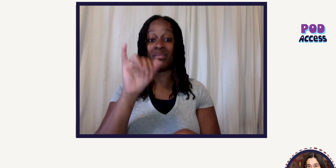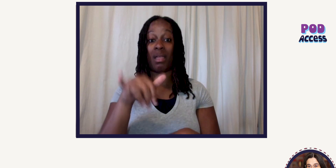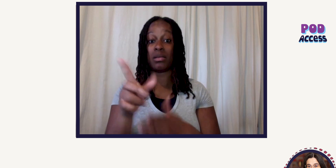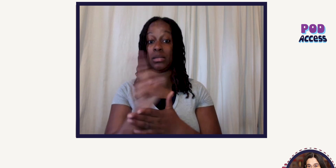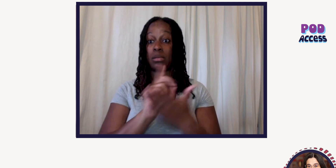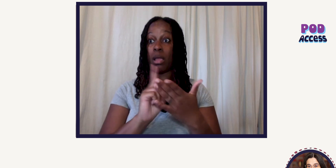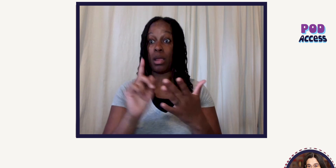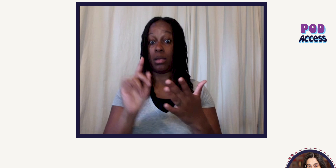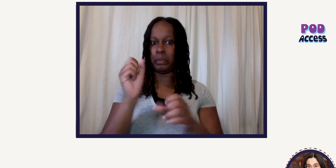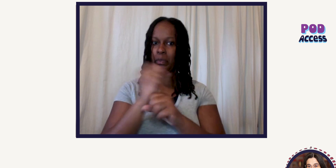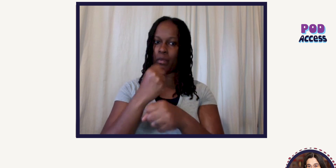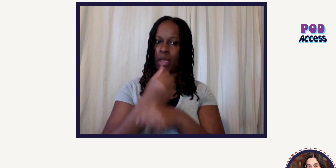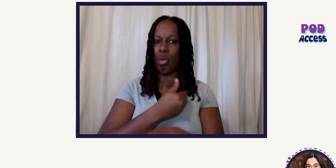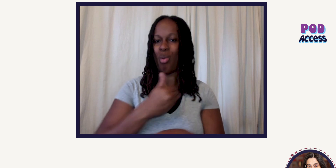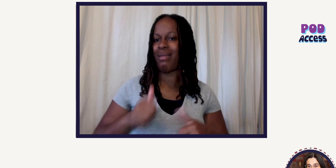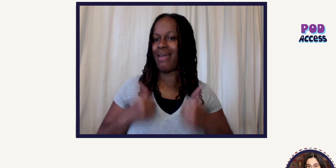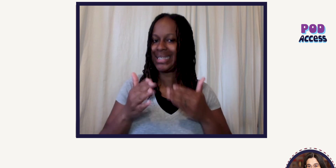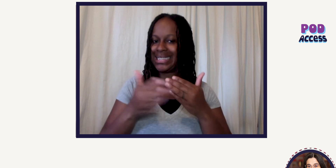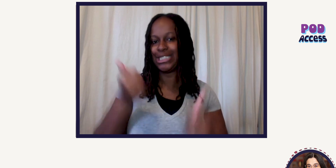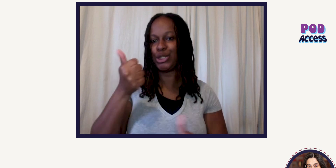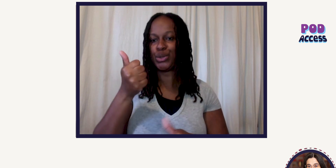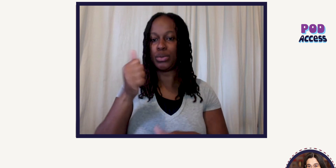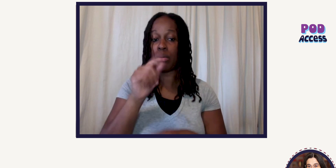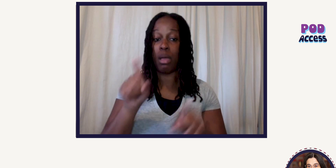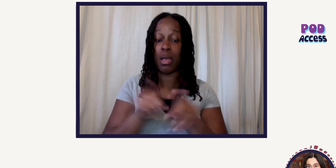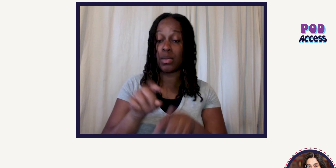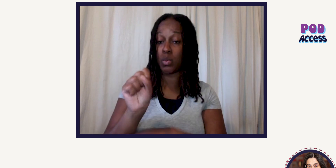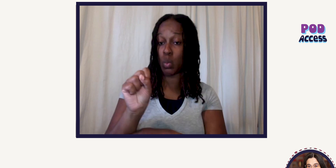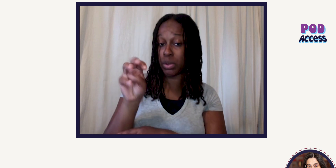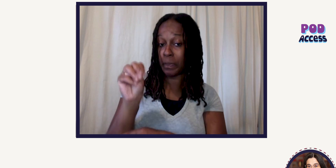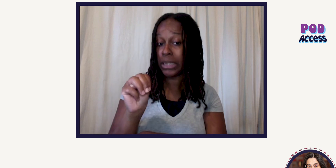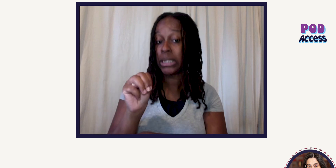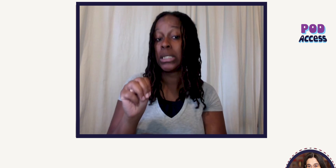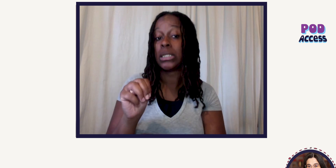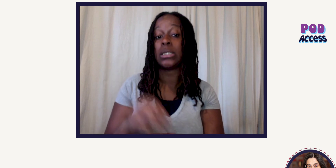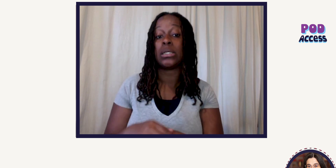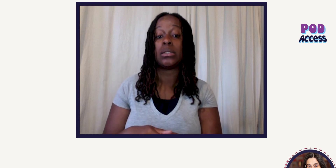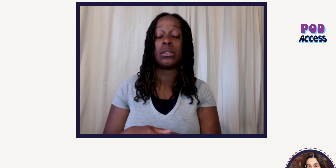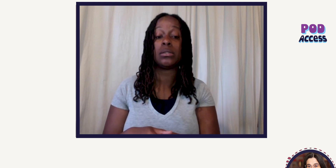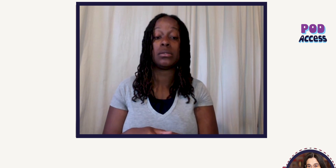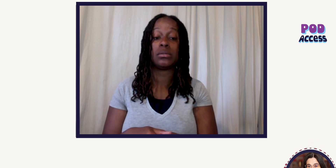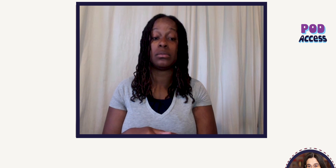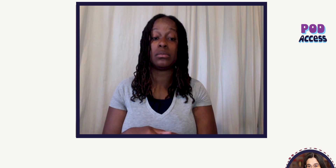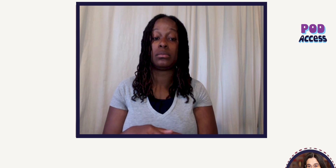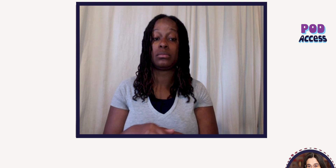That is by design to make our lives easier as social media content creators, but also, for the consistency of